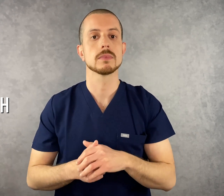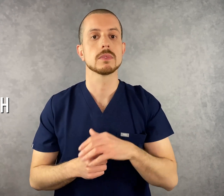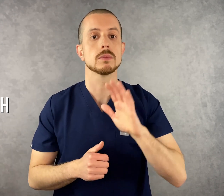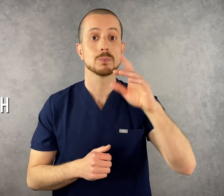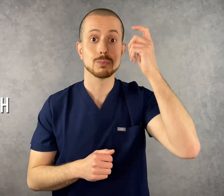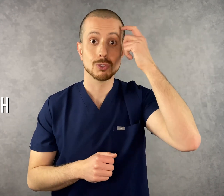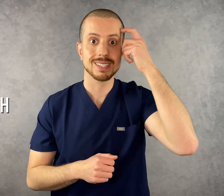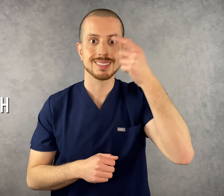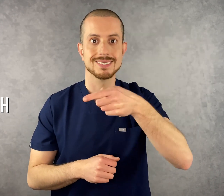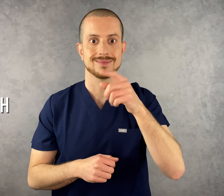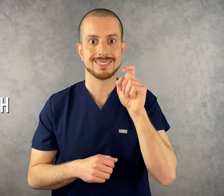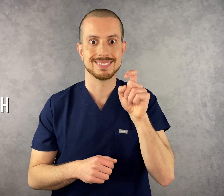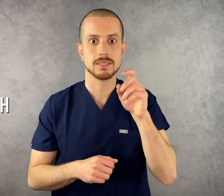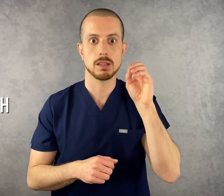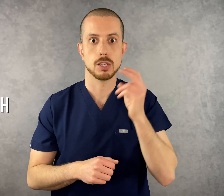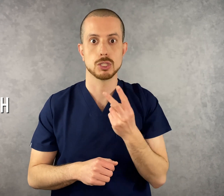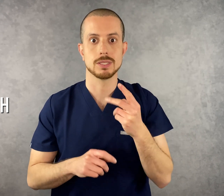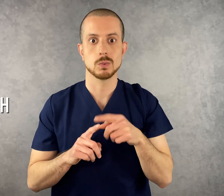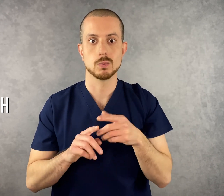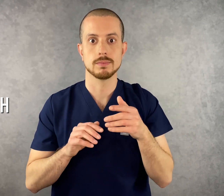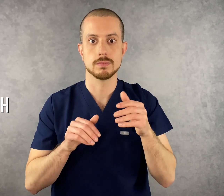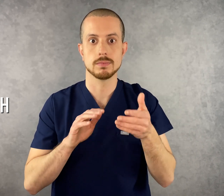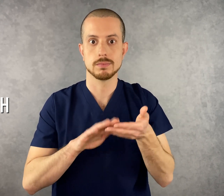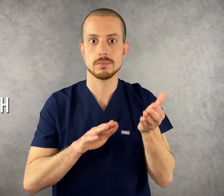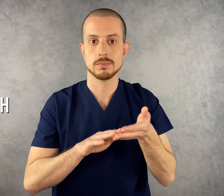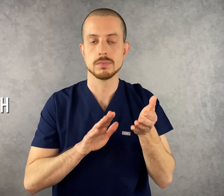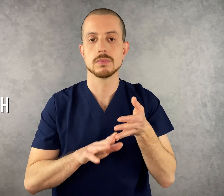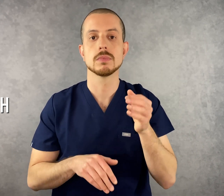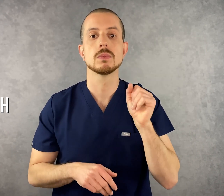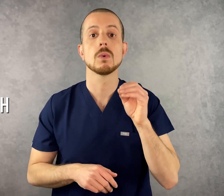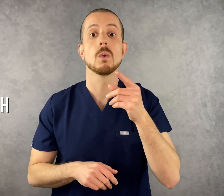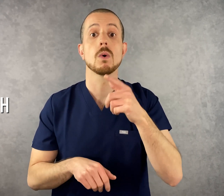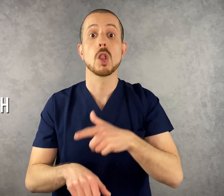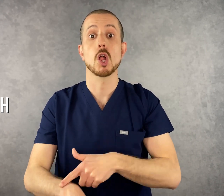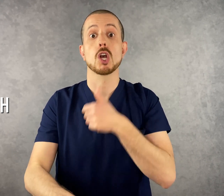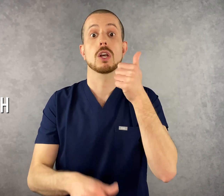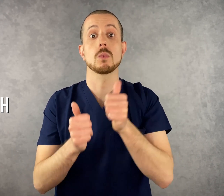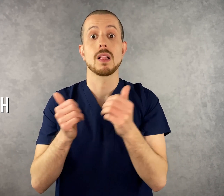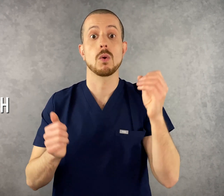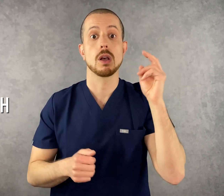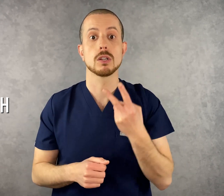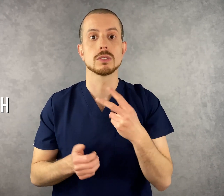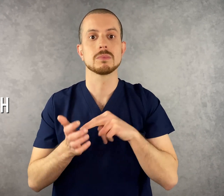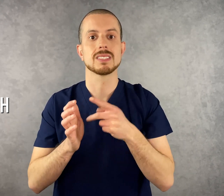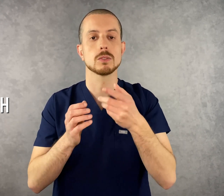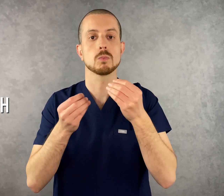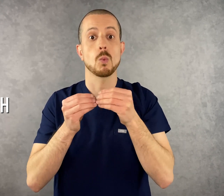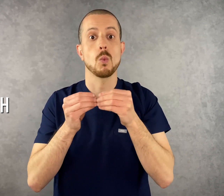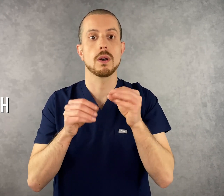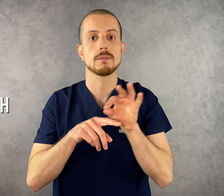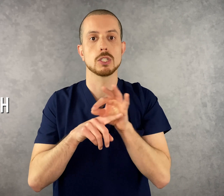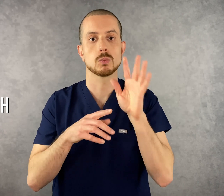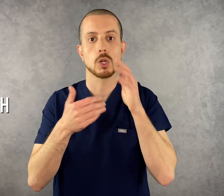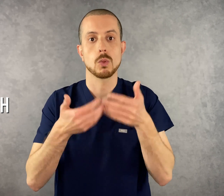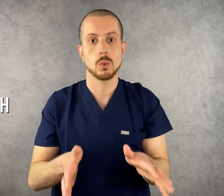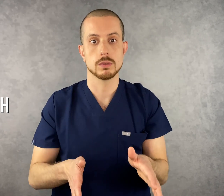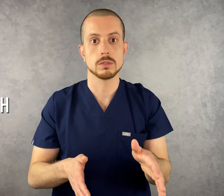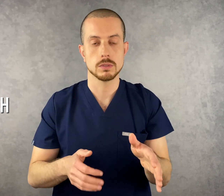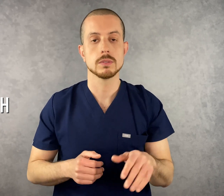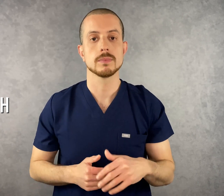The brain needs oxygen to be able to work effectively. So, the longer it goes without oxygen the greater the loss of function.